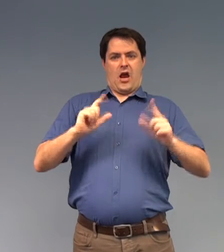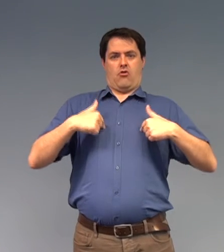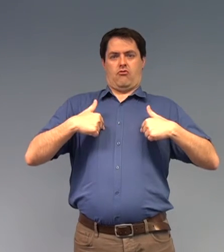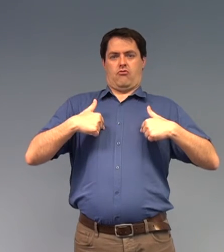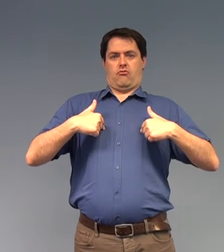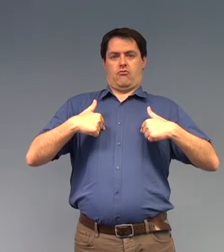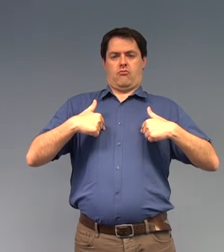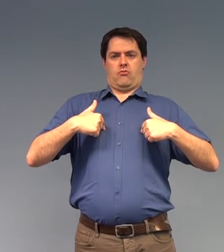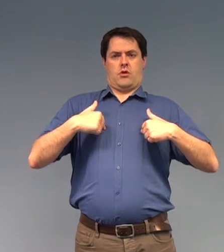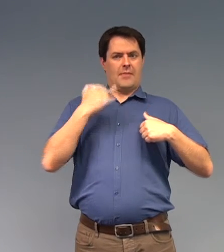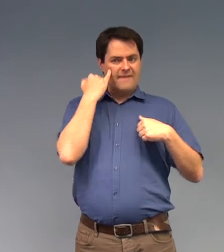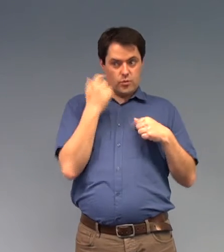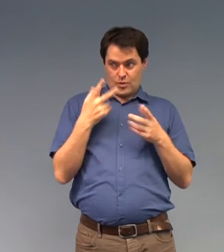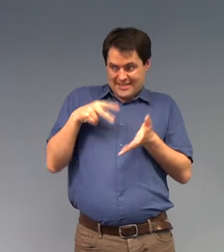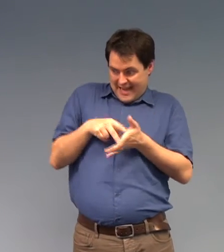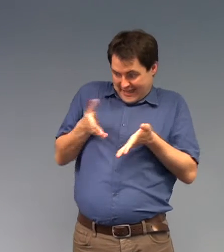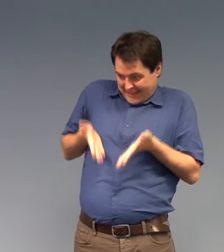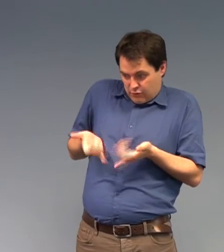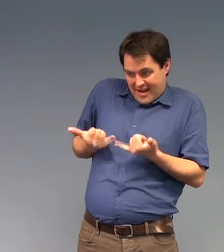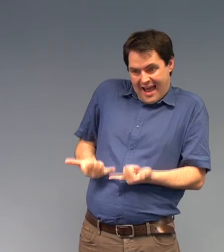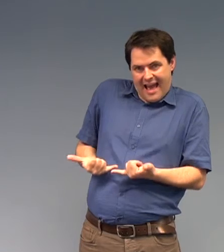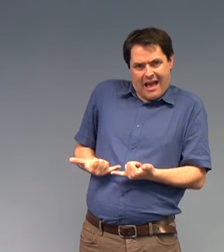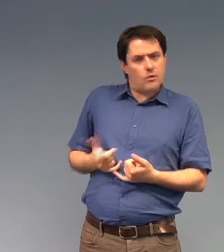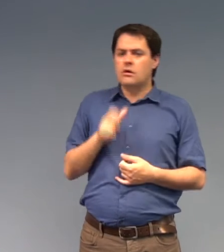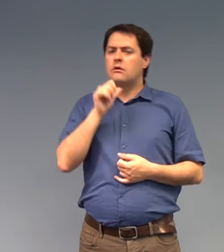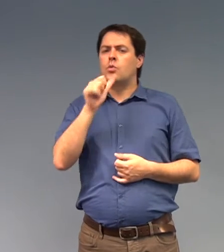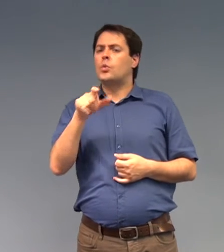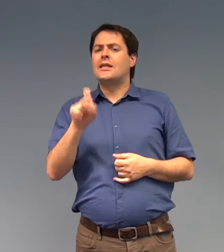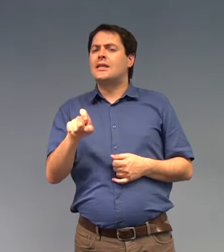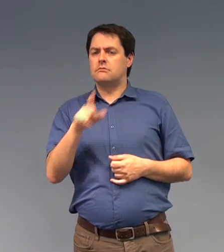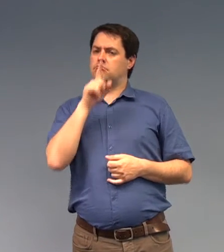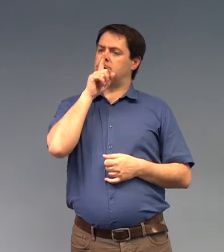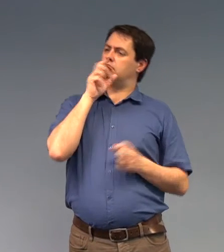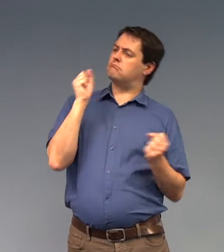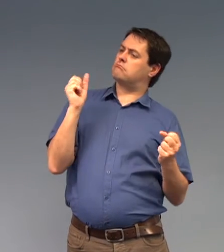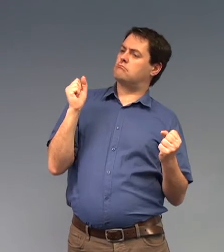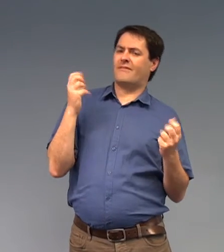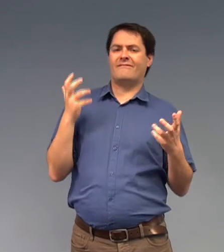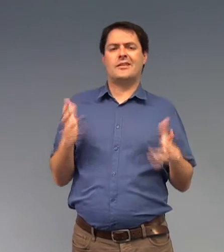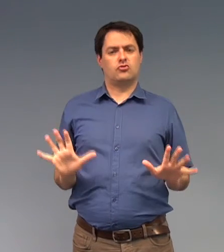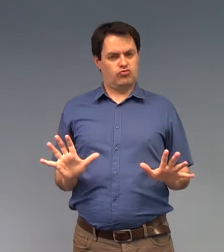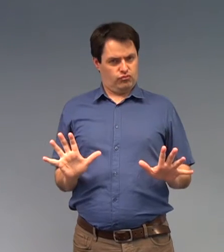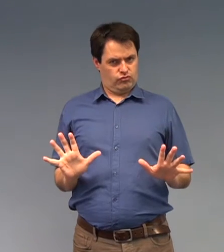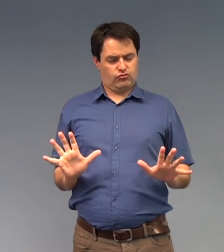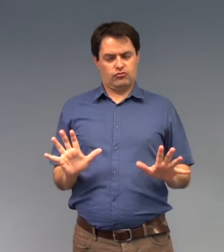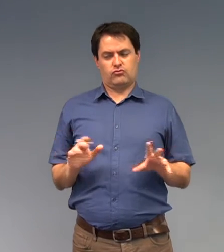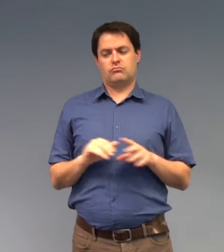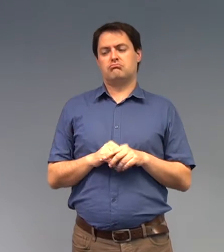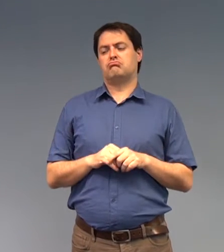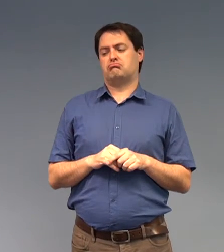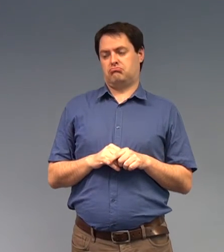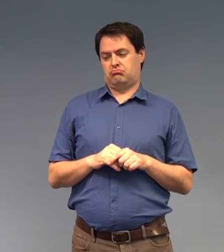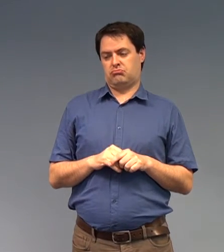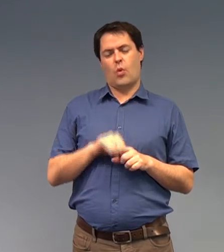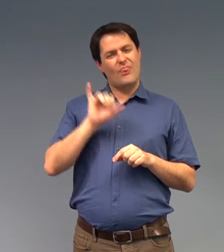Now I can say, DC, because you're not here present now. But if you were standing with me, I wouldn't need to say that.